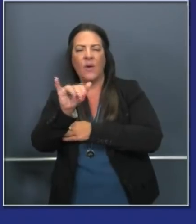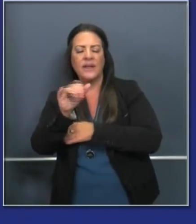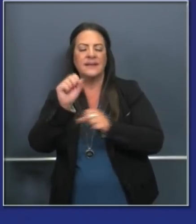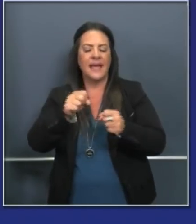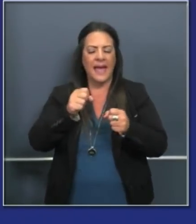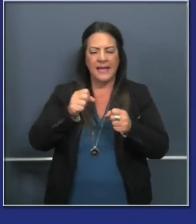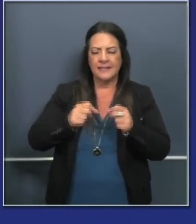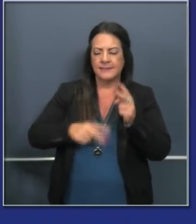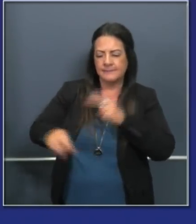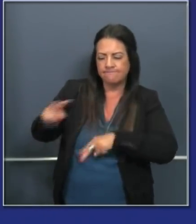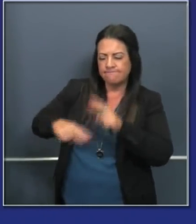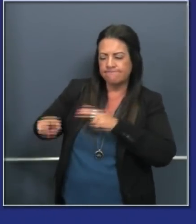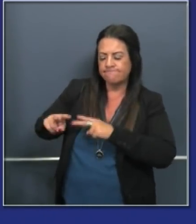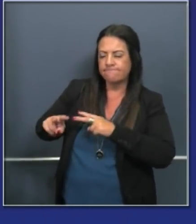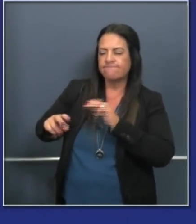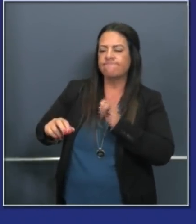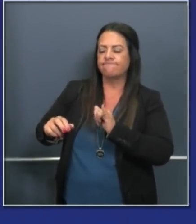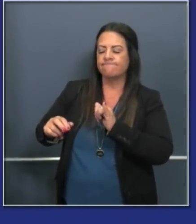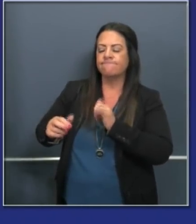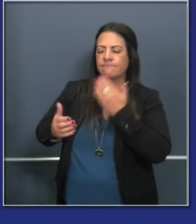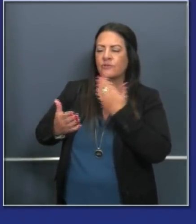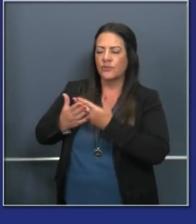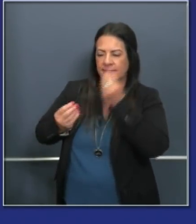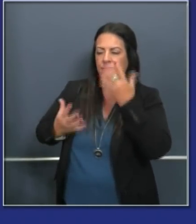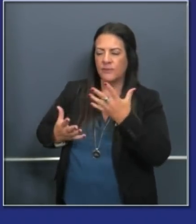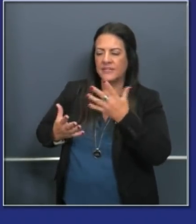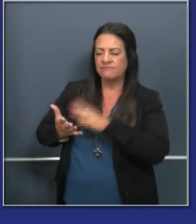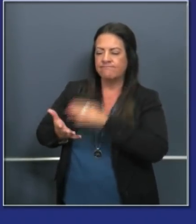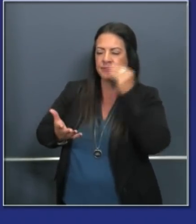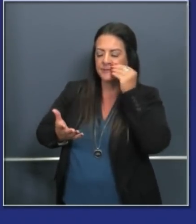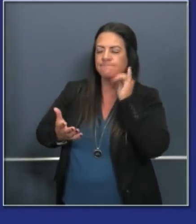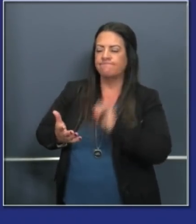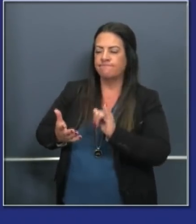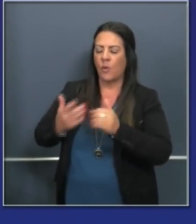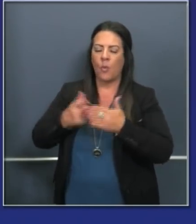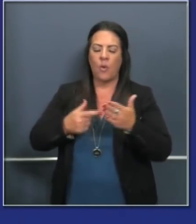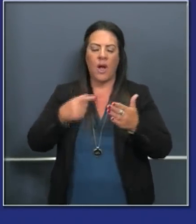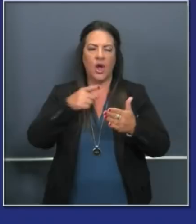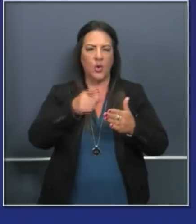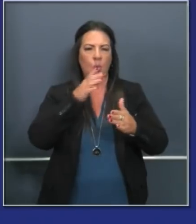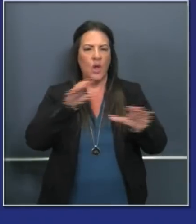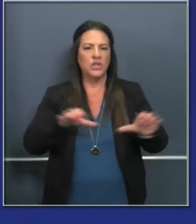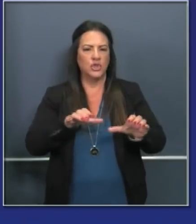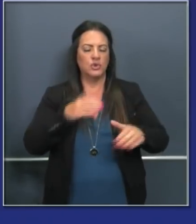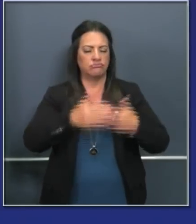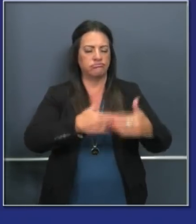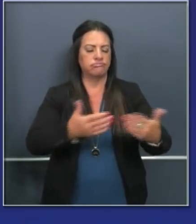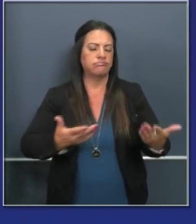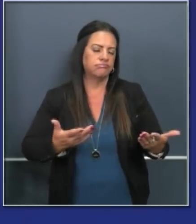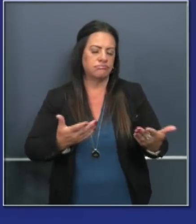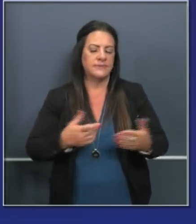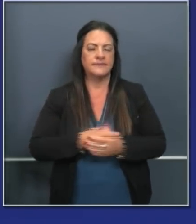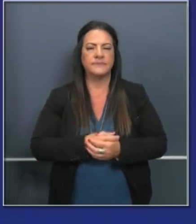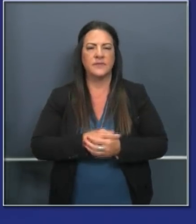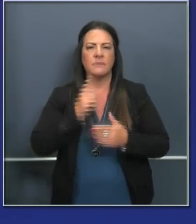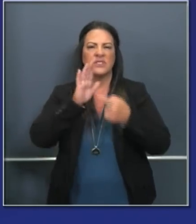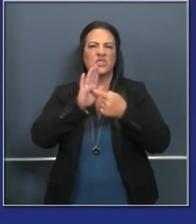A REGULAR BASIS, NOT TO. SORT OF SUPPORT THEIR OPINIONS BUT TO REALLY GUIDE THEIR DECISIONS THAT ARE DRIVING SOME OF OUR ACTIONS AS IT